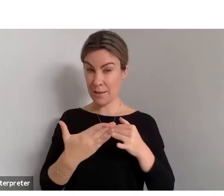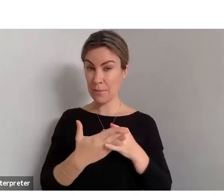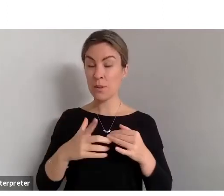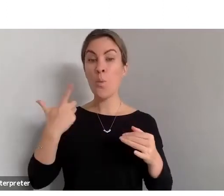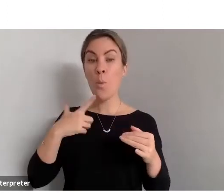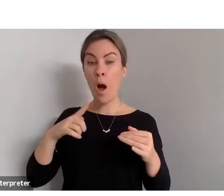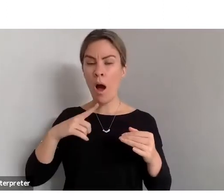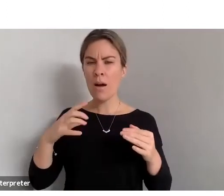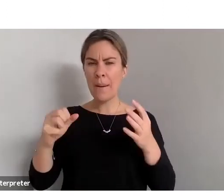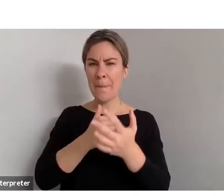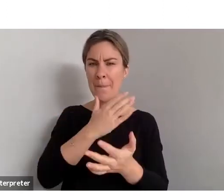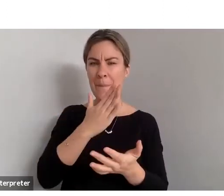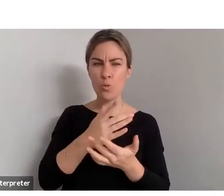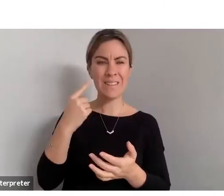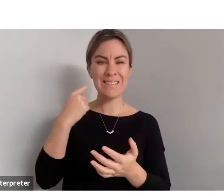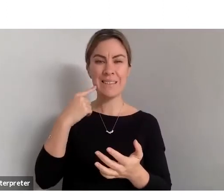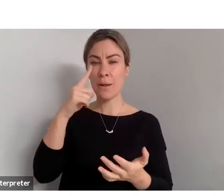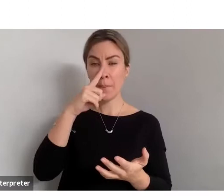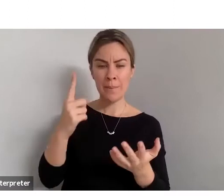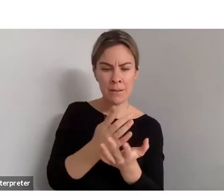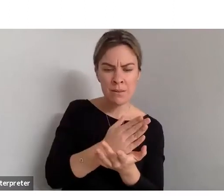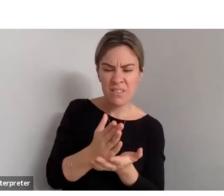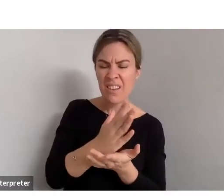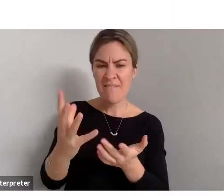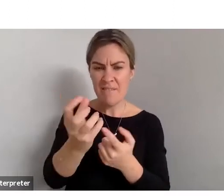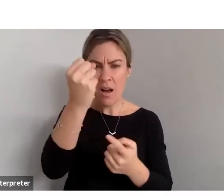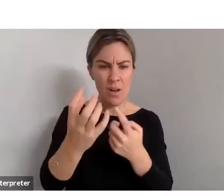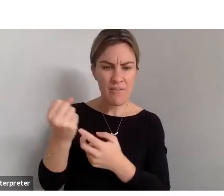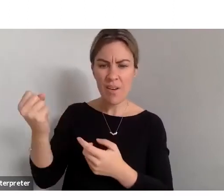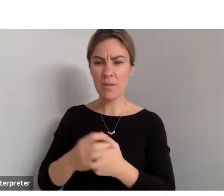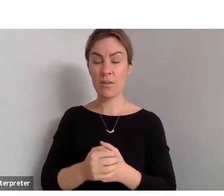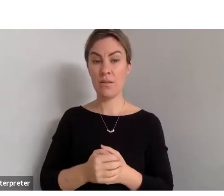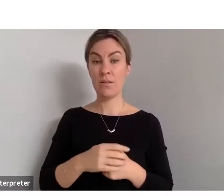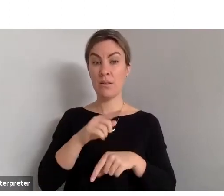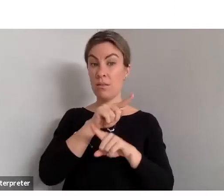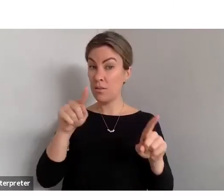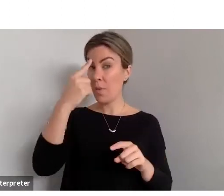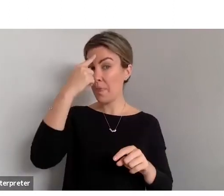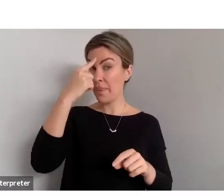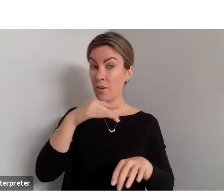These are businesses, they have their own agenda, they have their